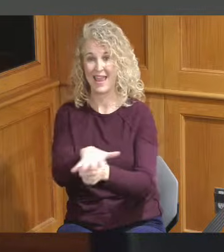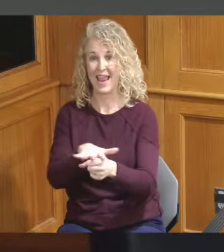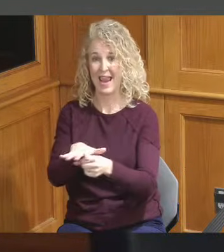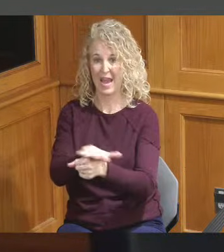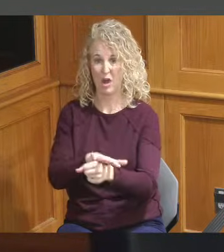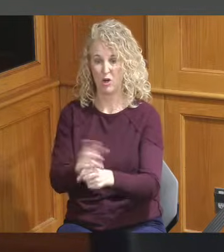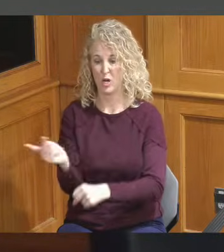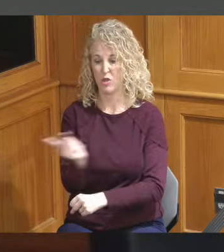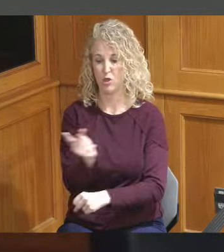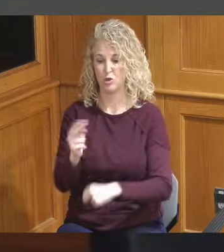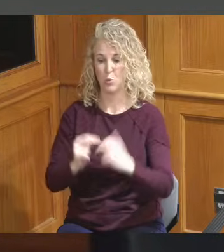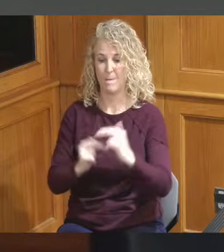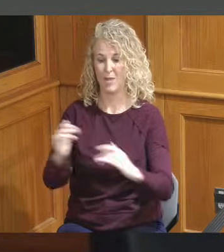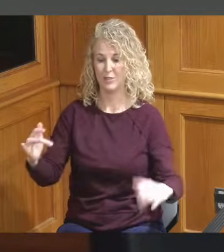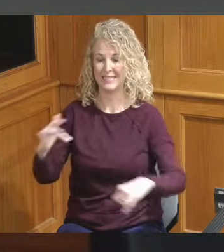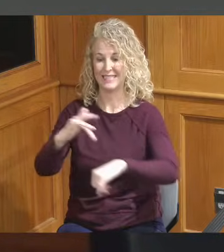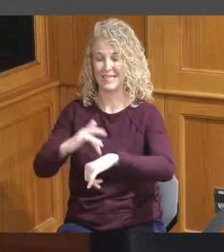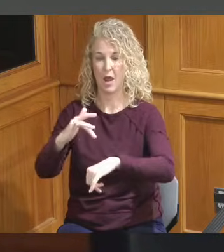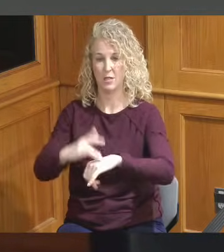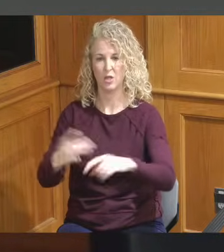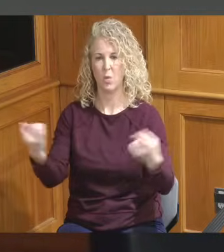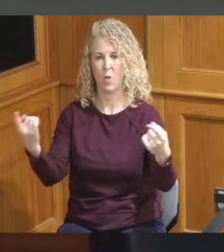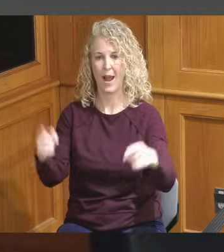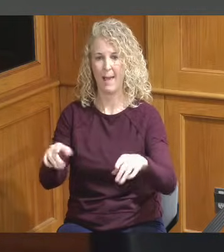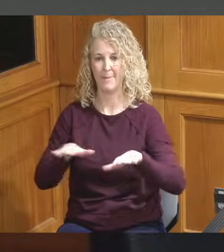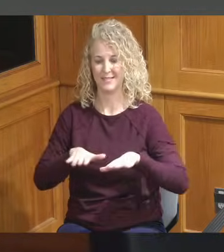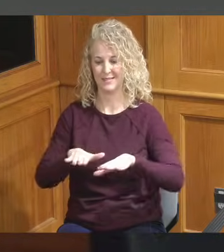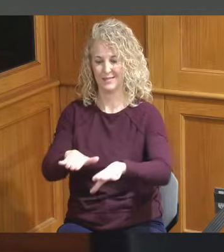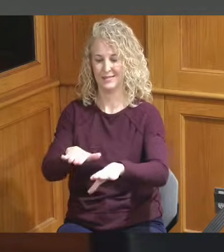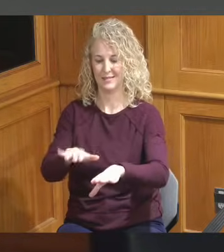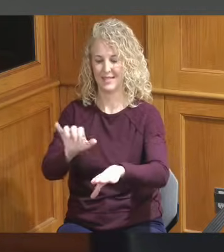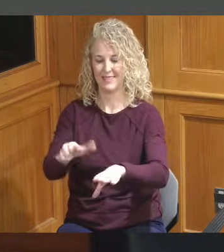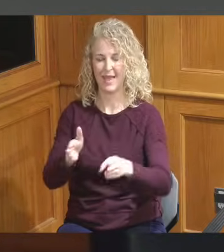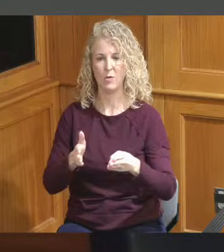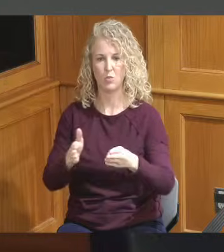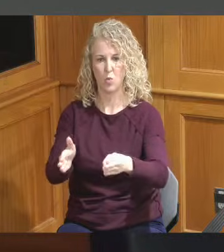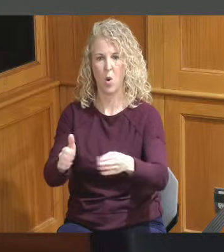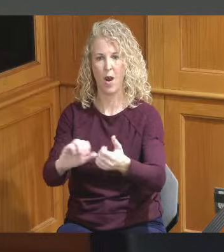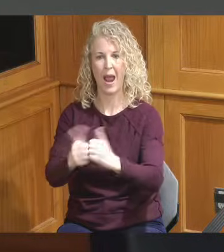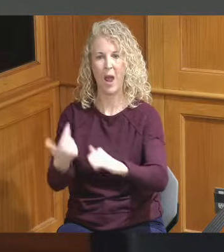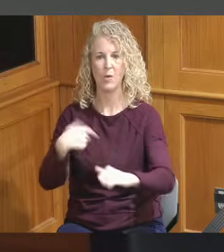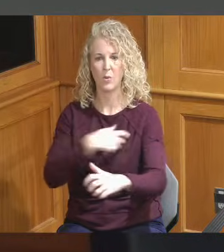for that and what would be required in the stadium in the future to integrate with those things that